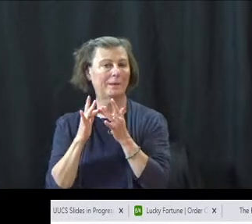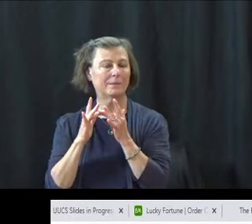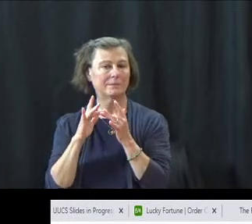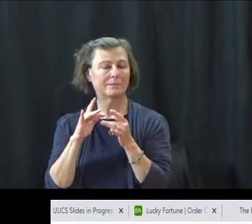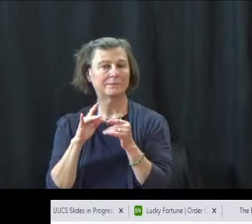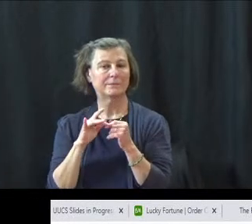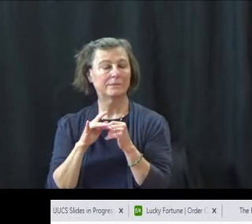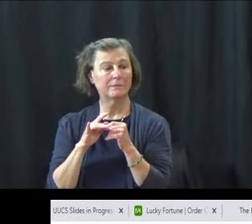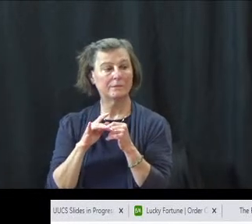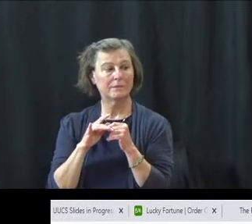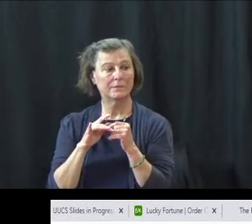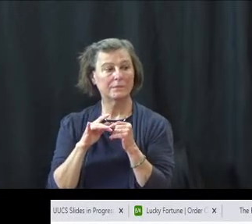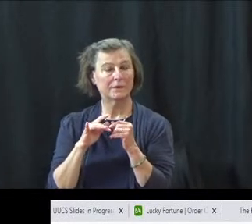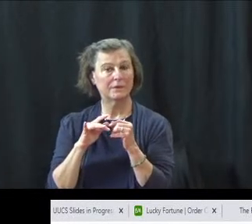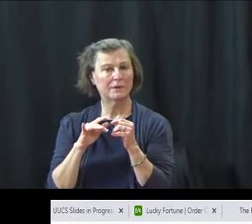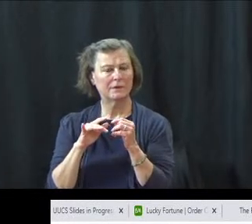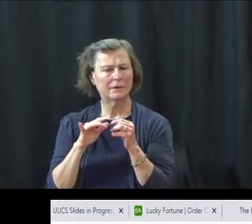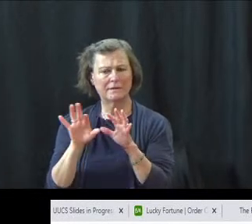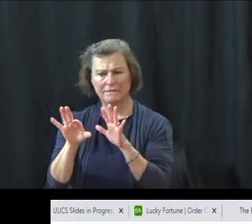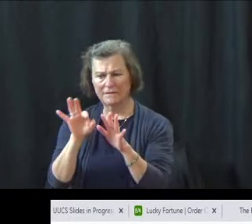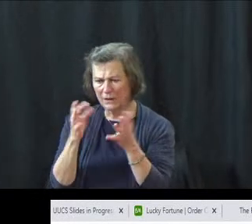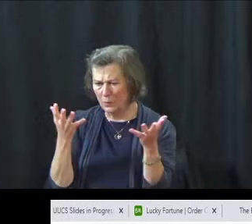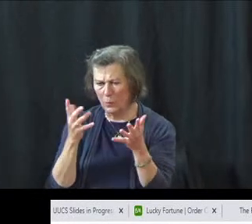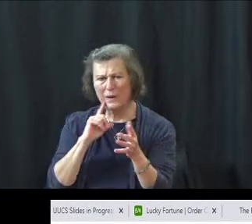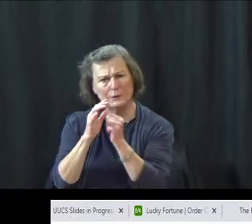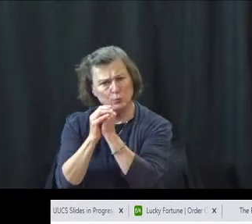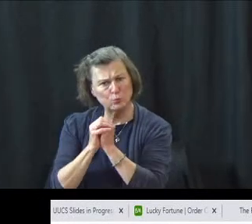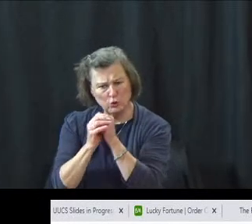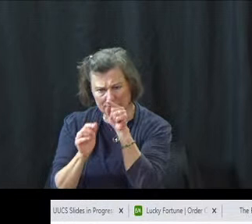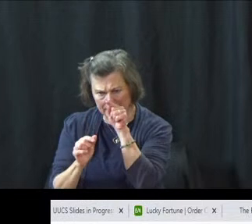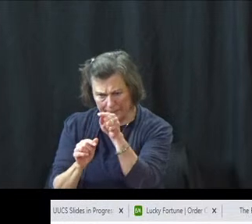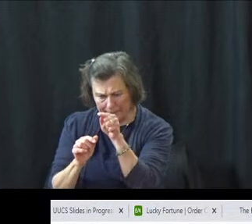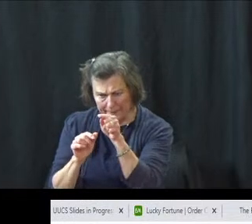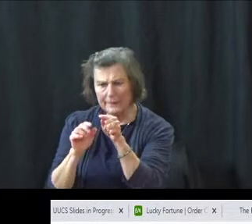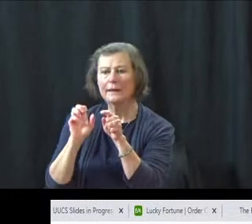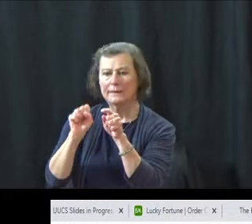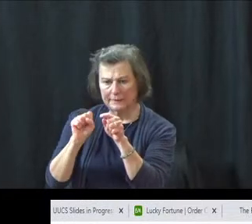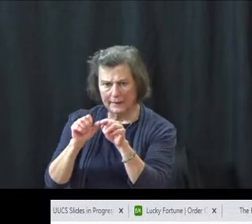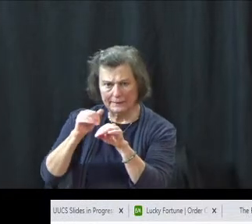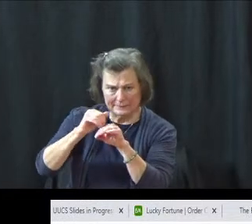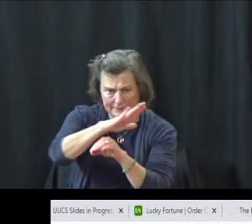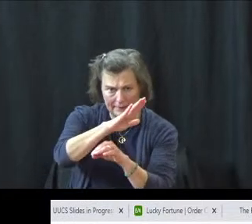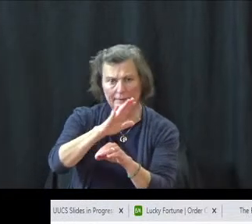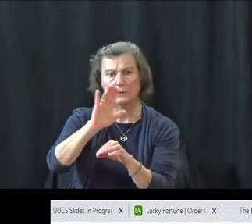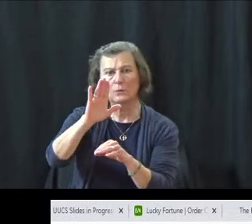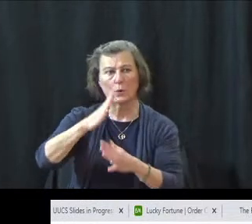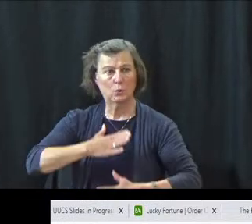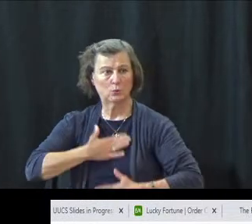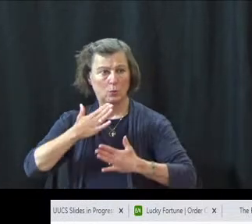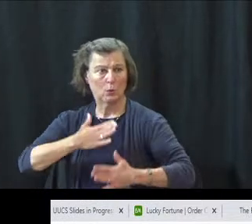Find ‘what is worship’ and you will see where you can submit a joy or a concern.